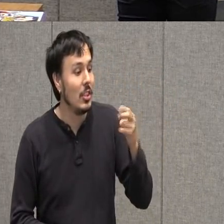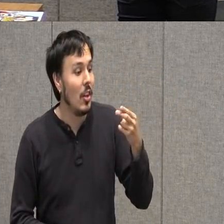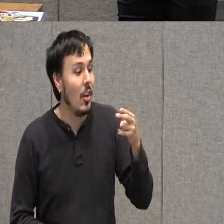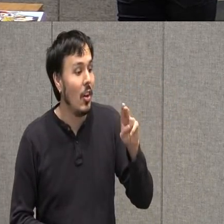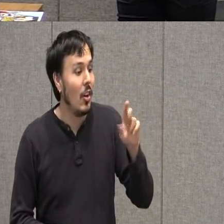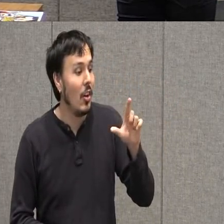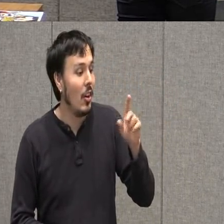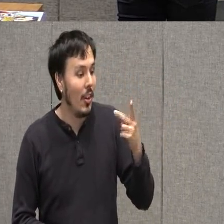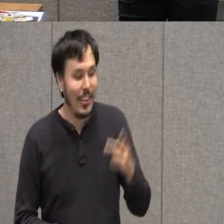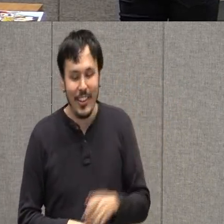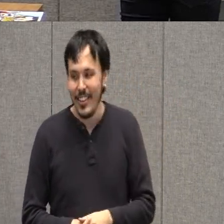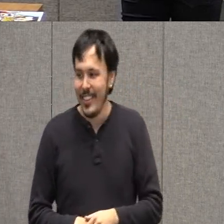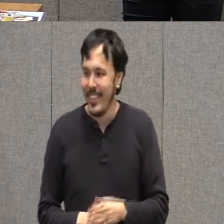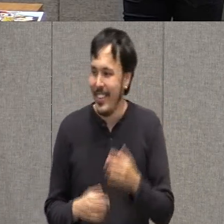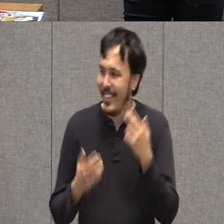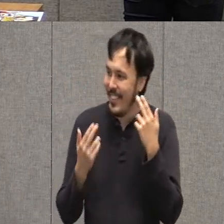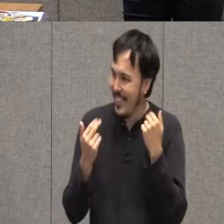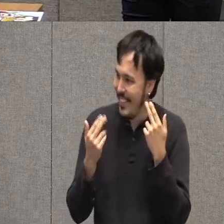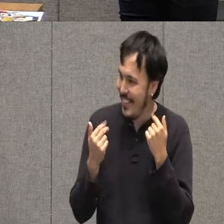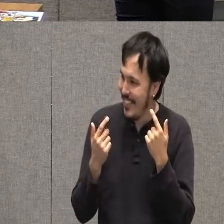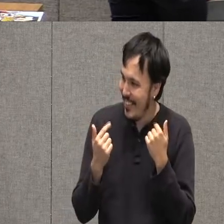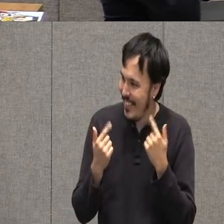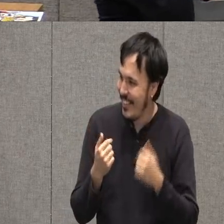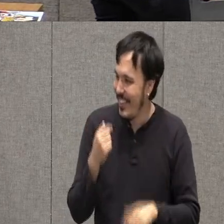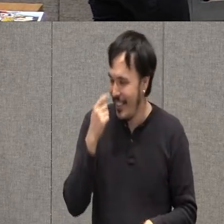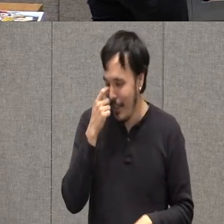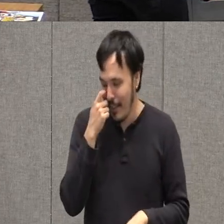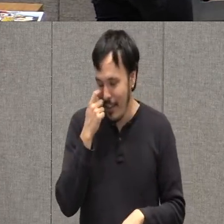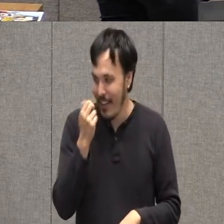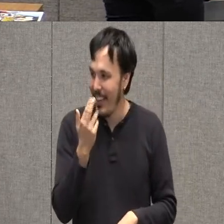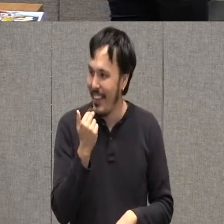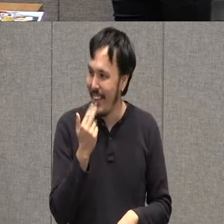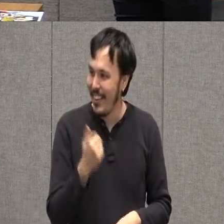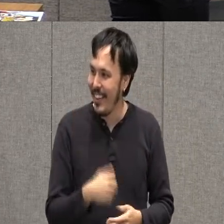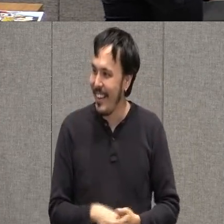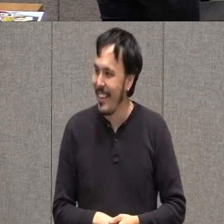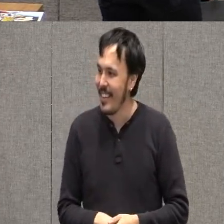Are you ever like a she Hulk, Ms. Ley? [Ley] I mean, I'm pretty muscular and strong,